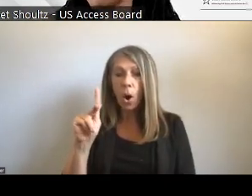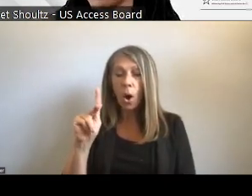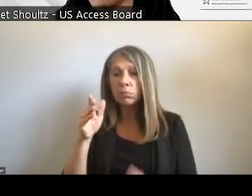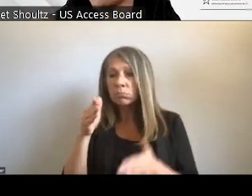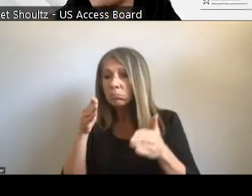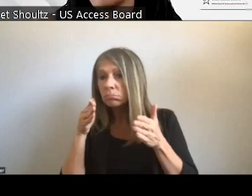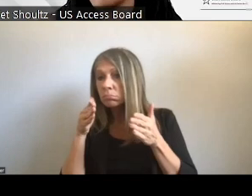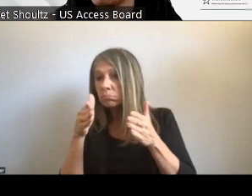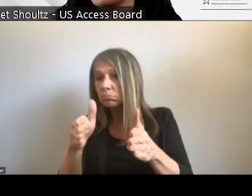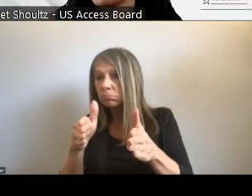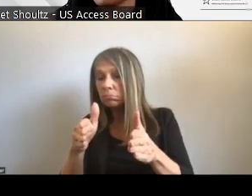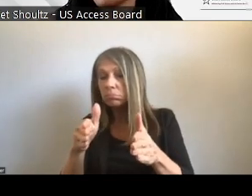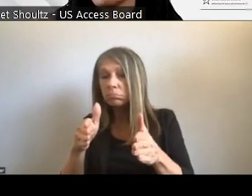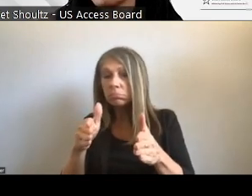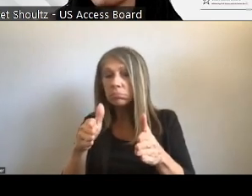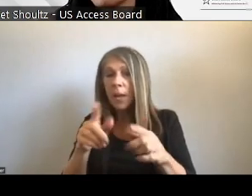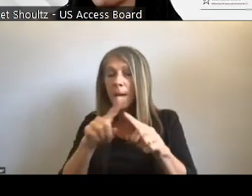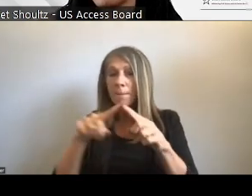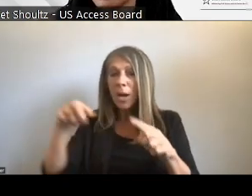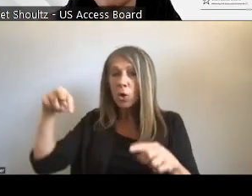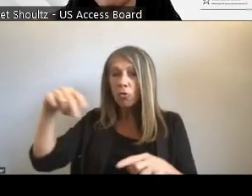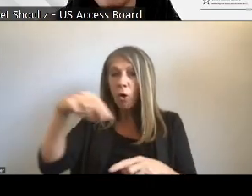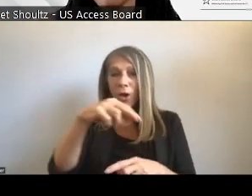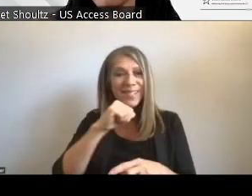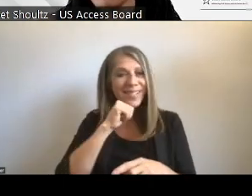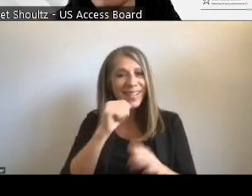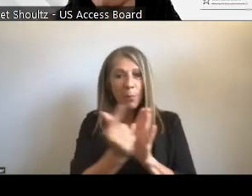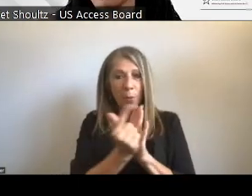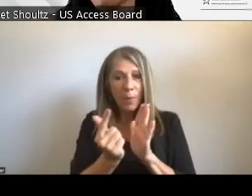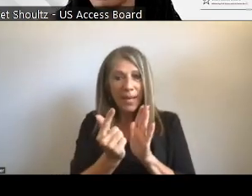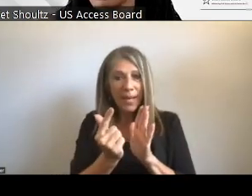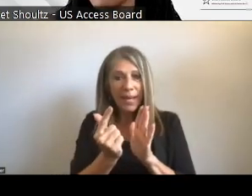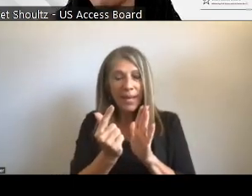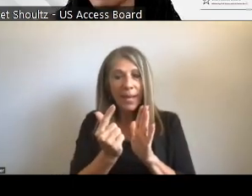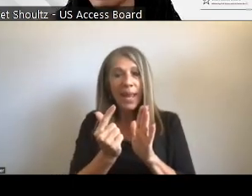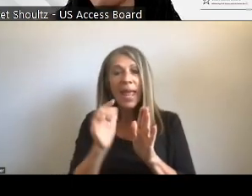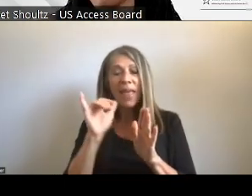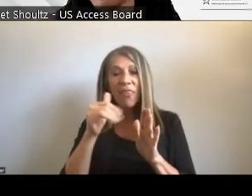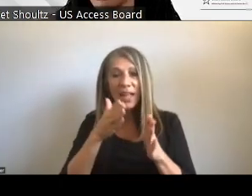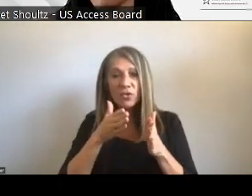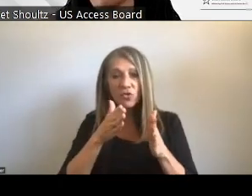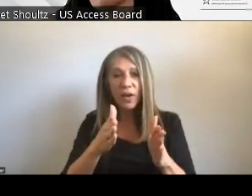street there, but crossing is not allowed across that main street and you can see where the arrow's